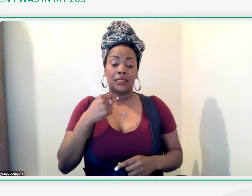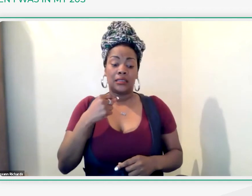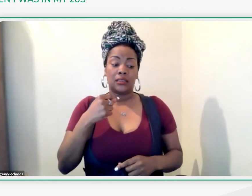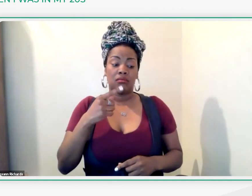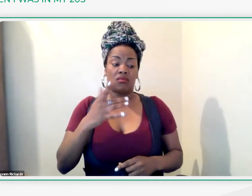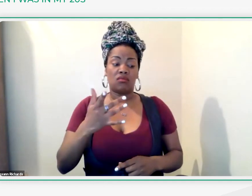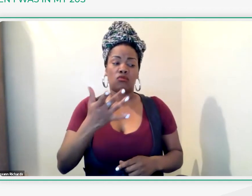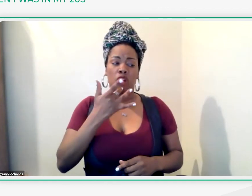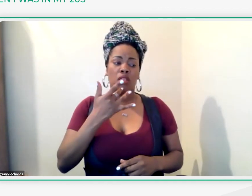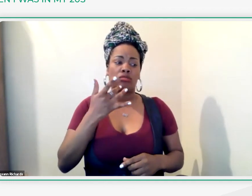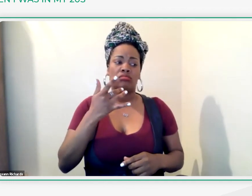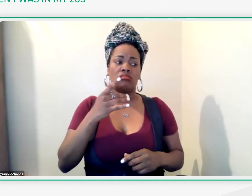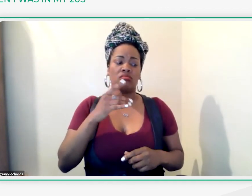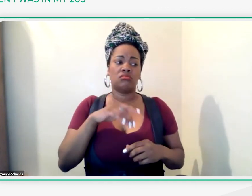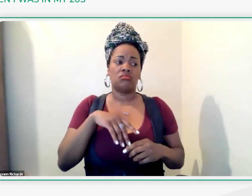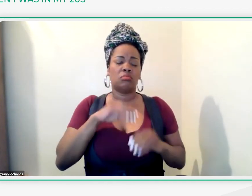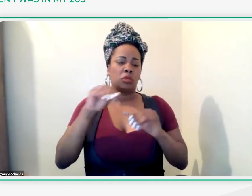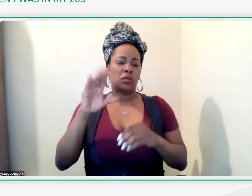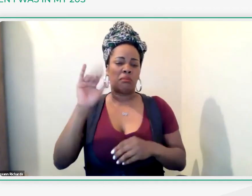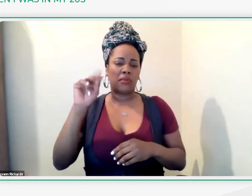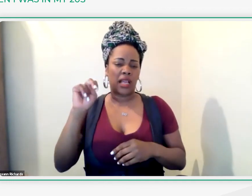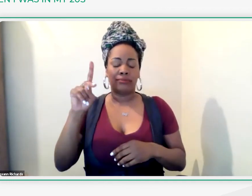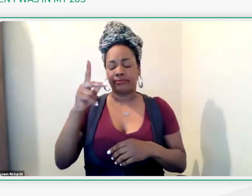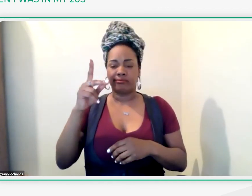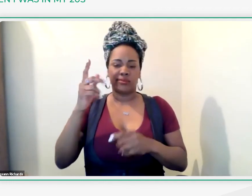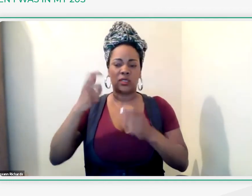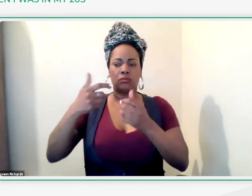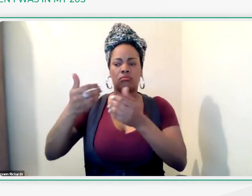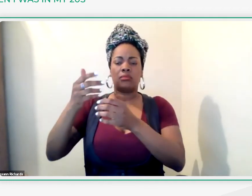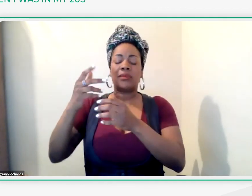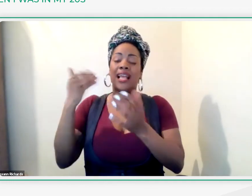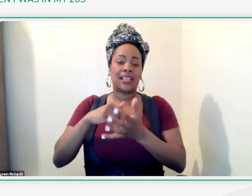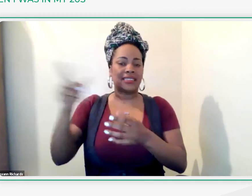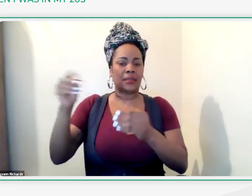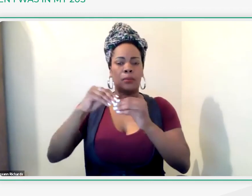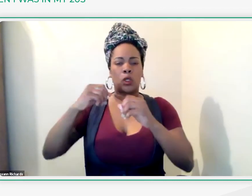But, on a serious note, I’d rather put it in the bank.